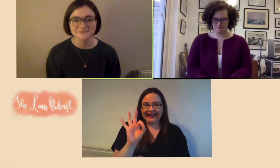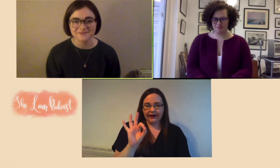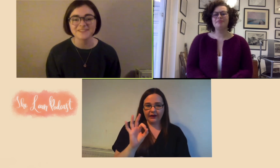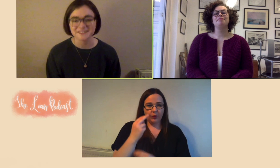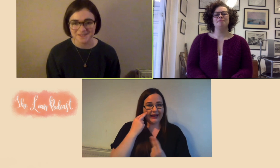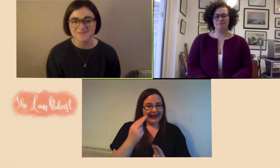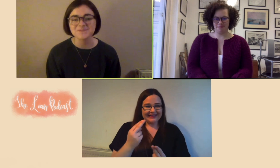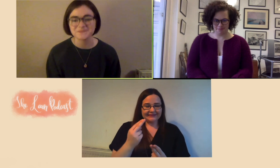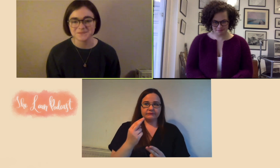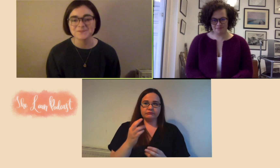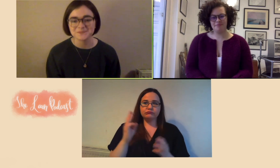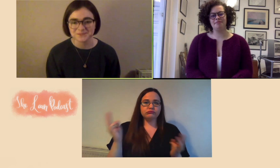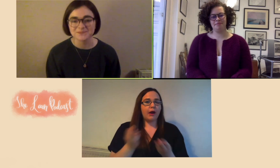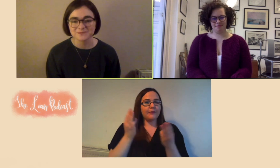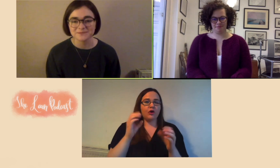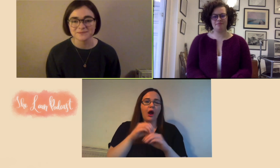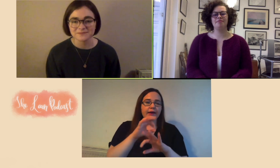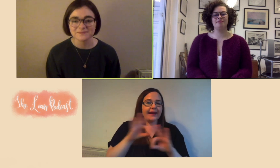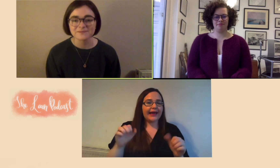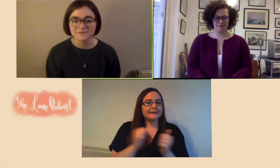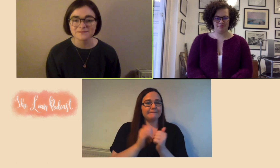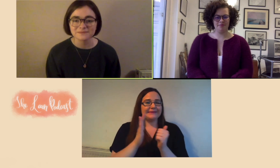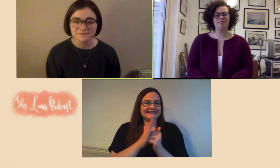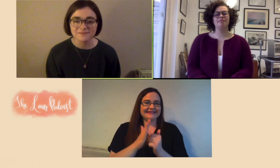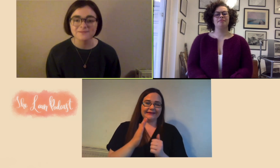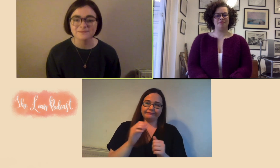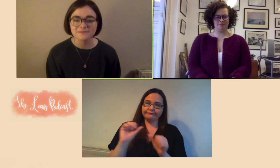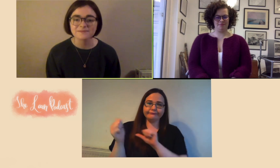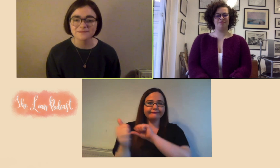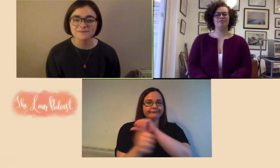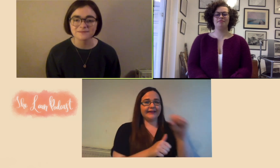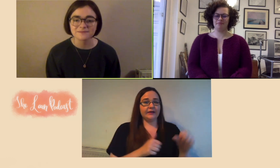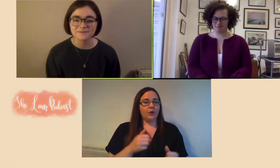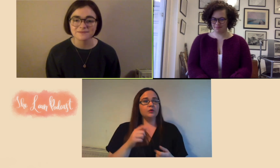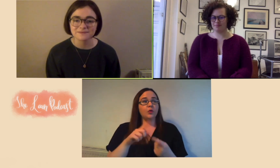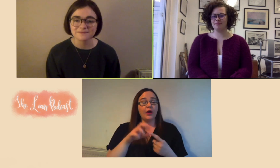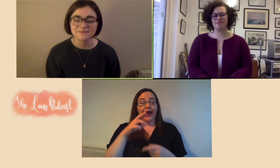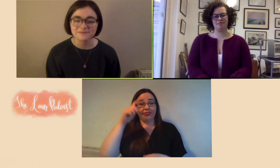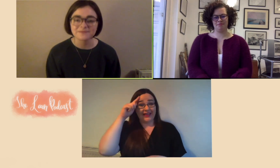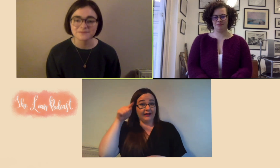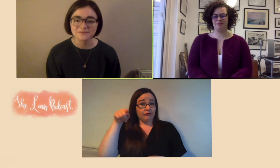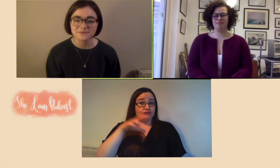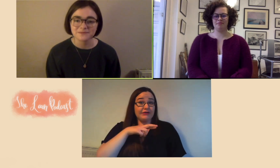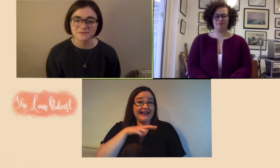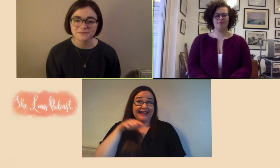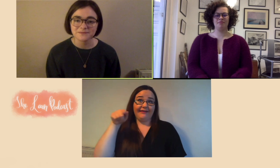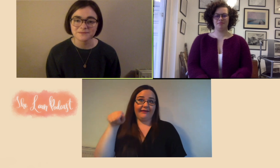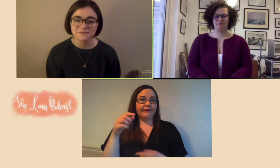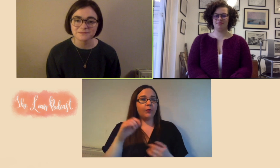but online, we just don't have that. There's kind of a huge power struggle of turn-taking. Like making sure that there was that kind